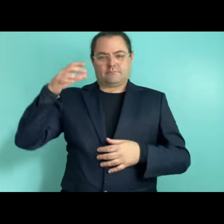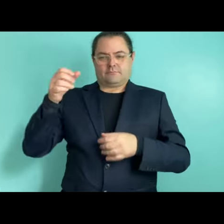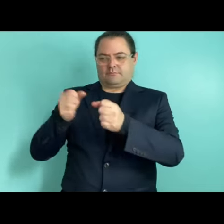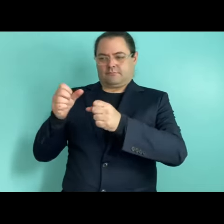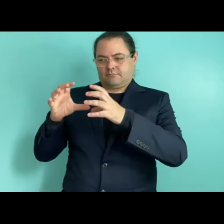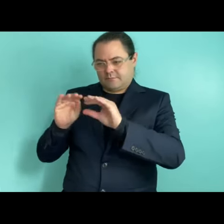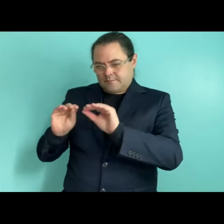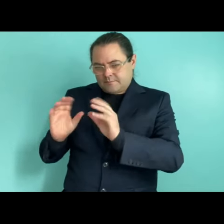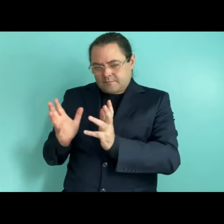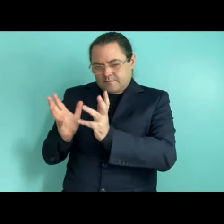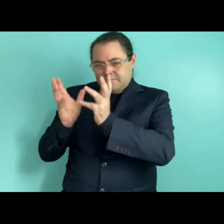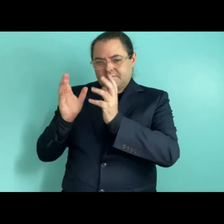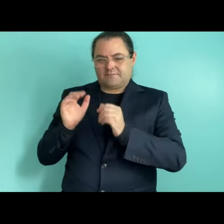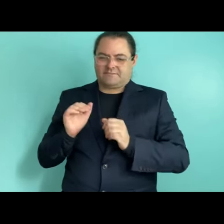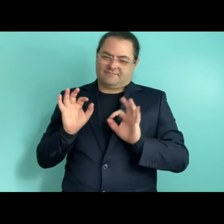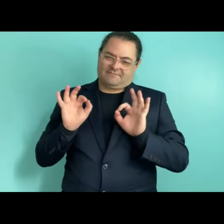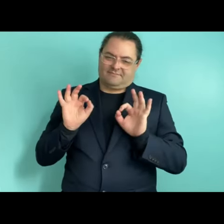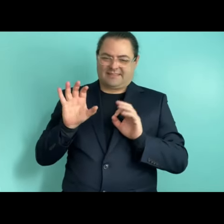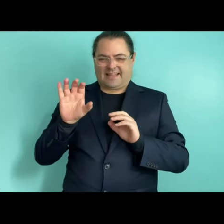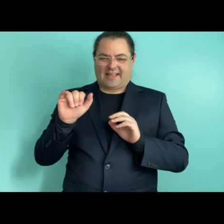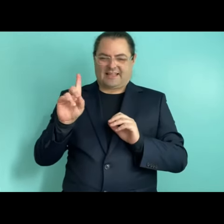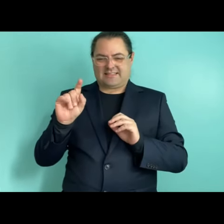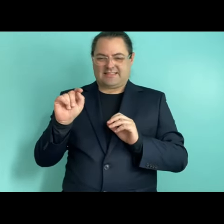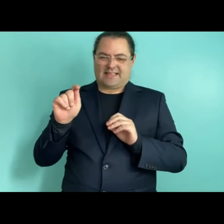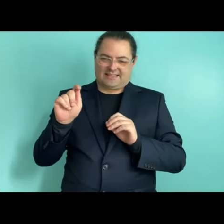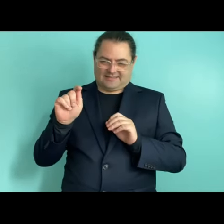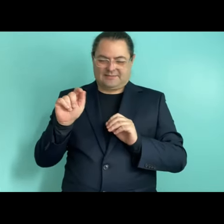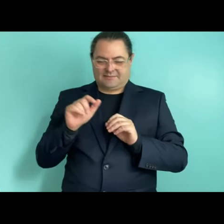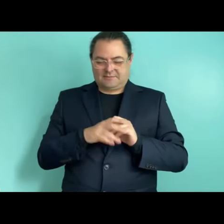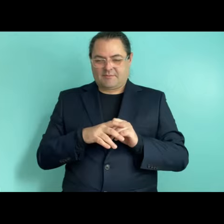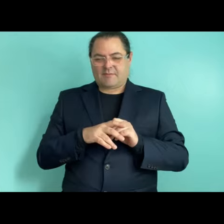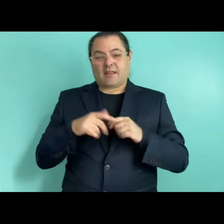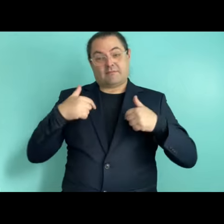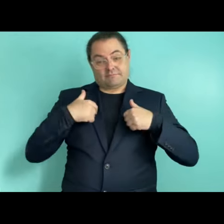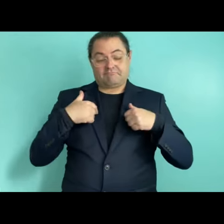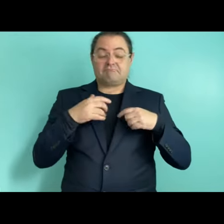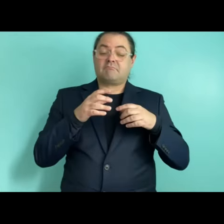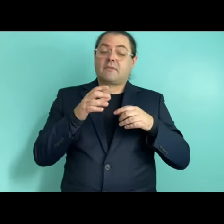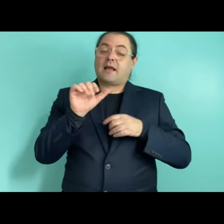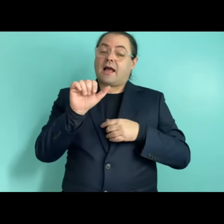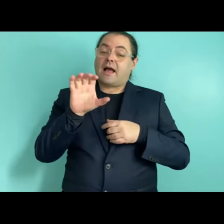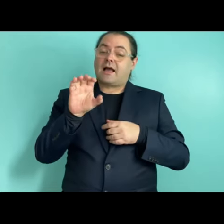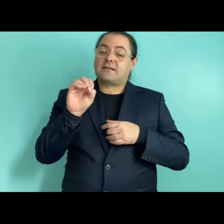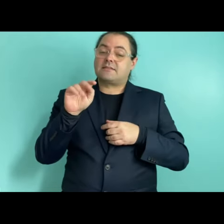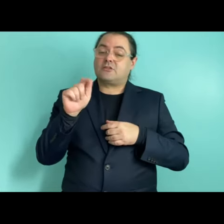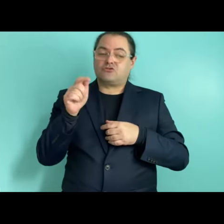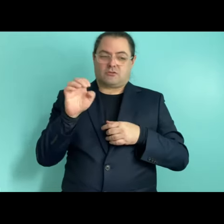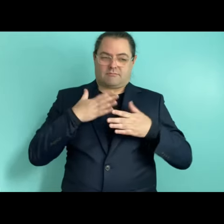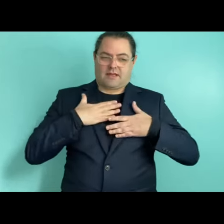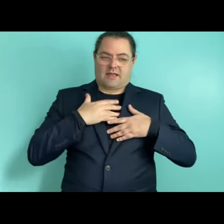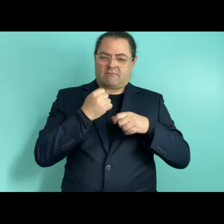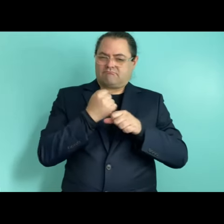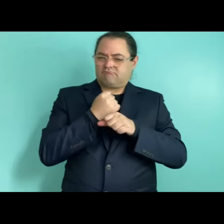made program for x Asia as a cliche you know we we saw the need to have this kind of program